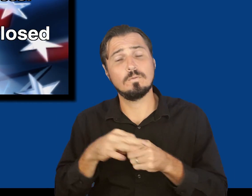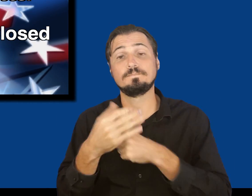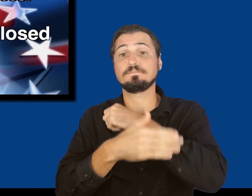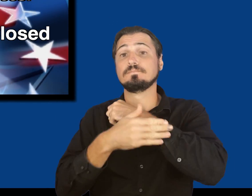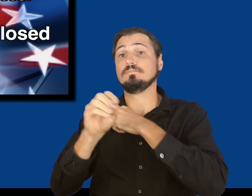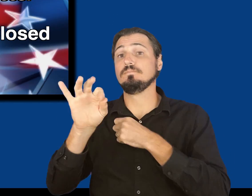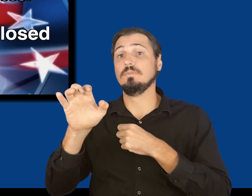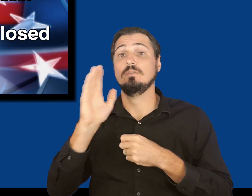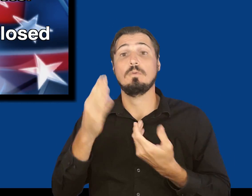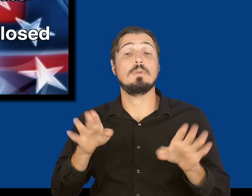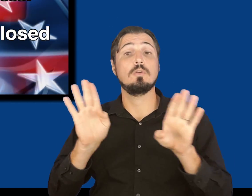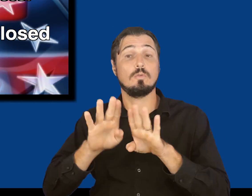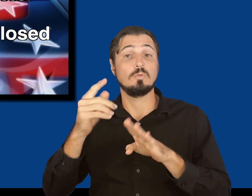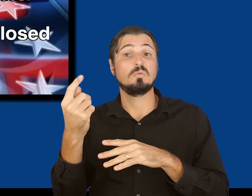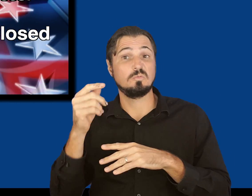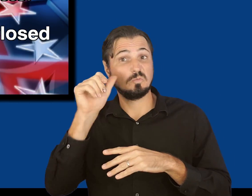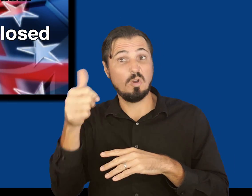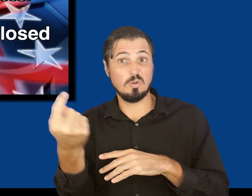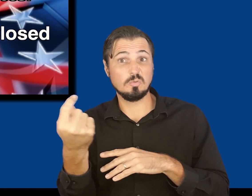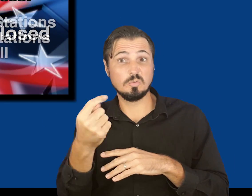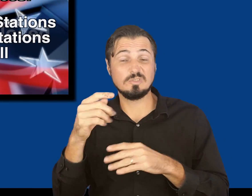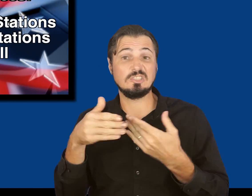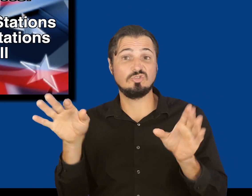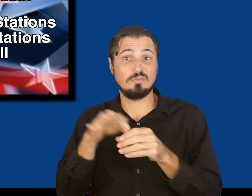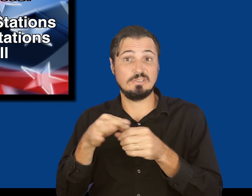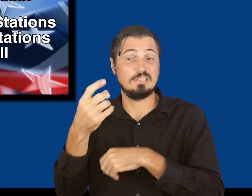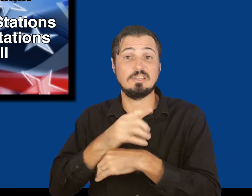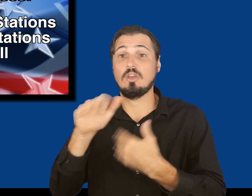will be closed on Tuesday general election day additionally all refuse